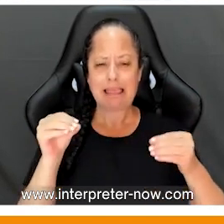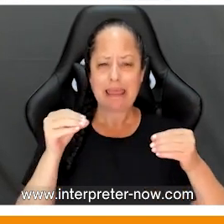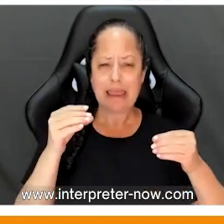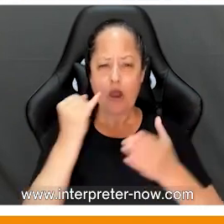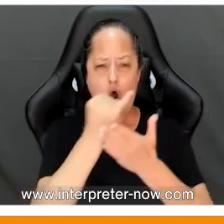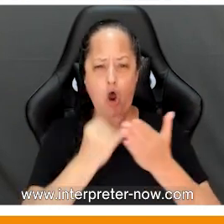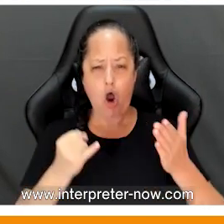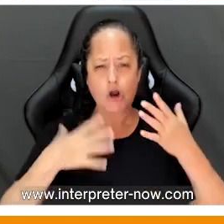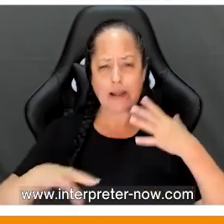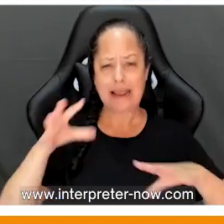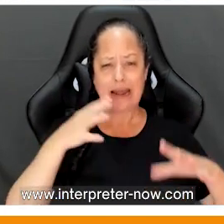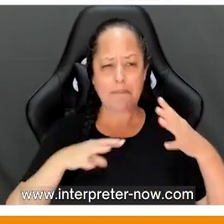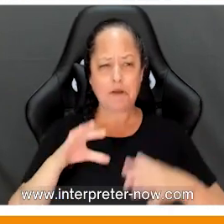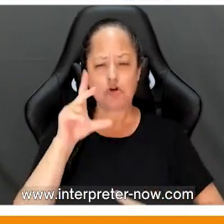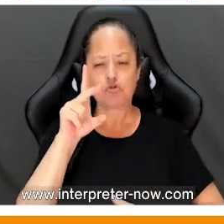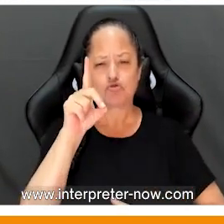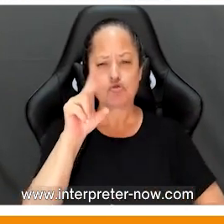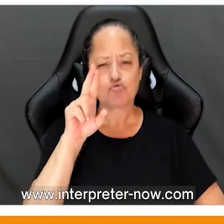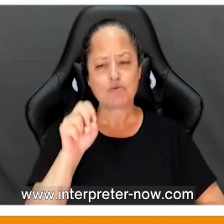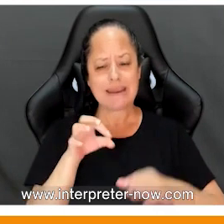with the mission of redefining professionalism.